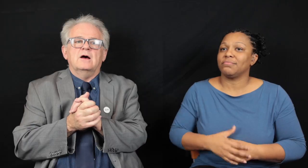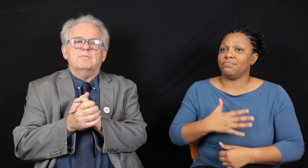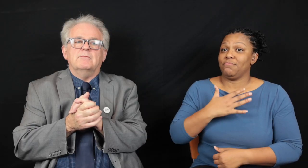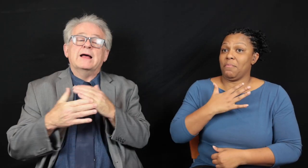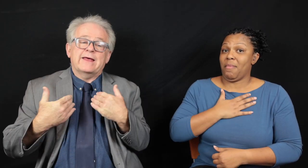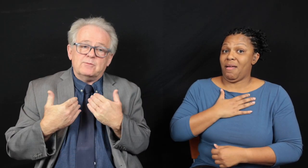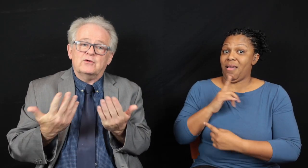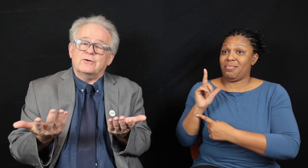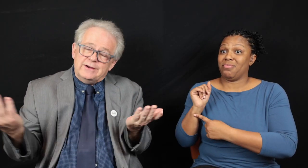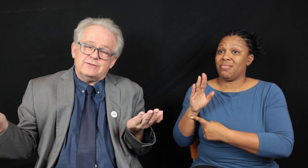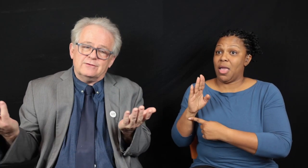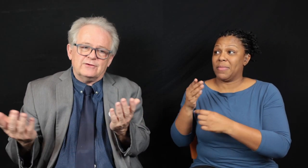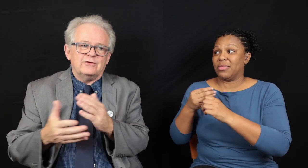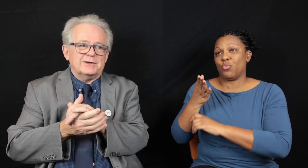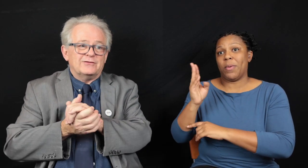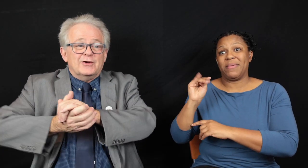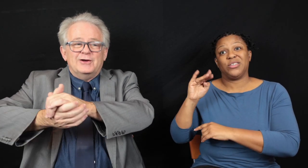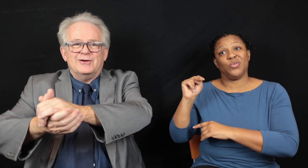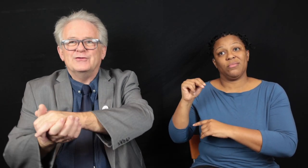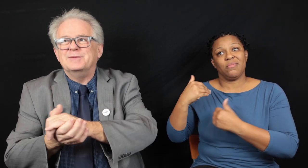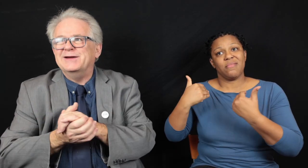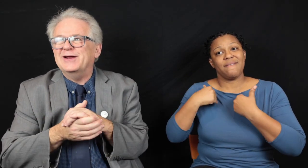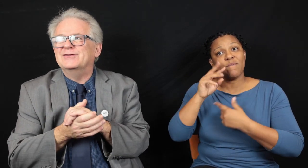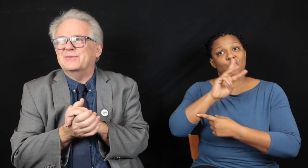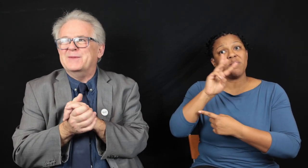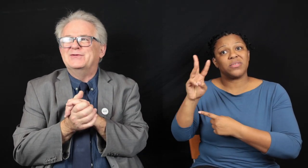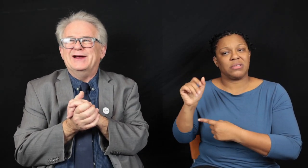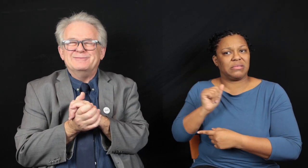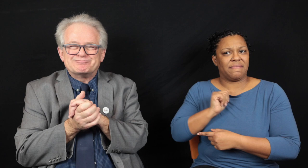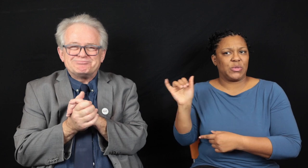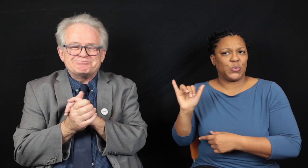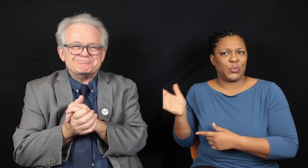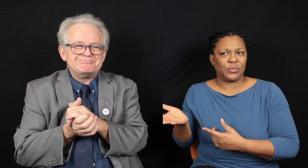My laboratory at the University of Minnesota also maintains a